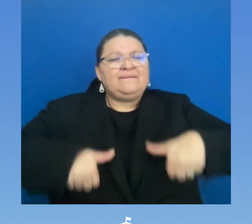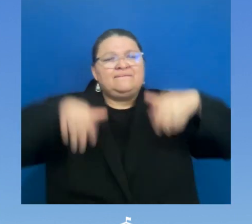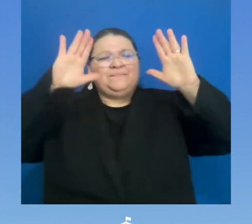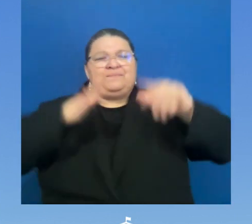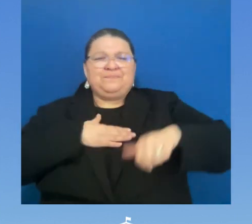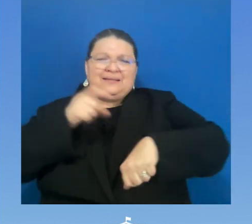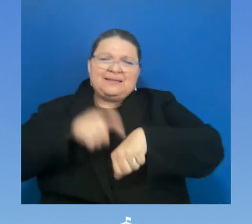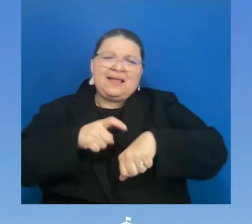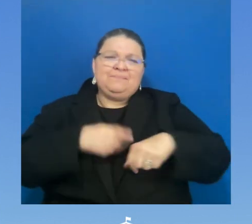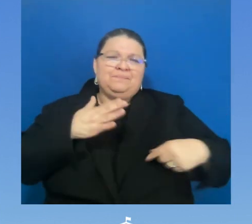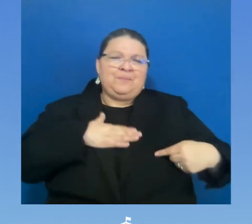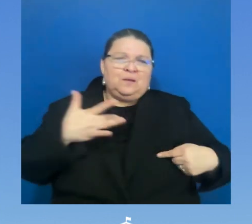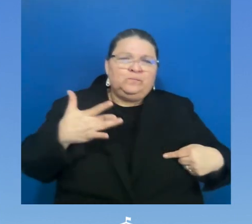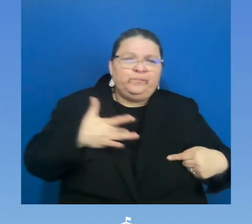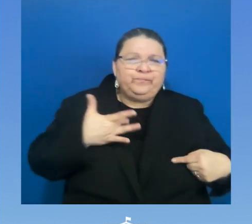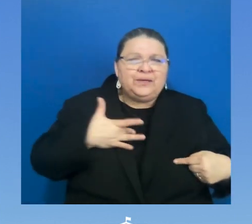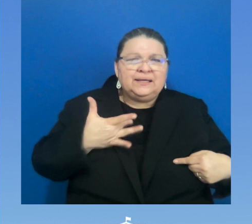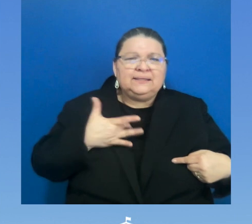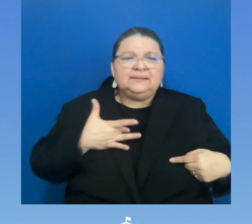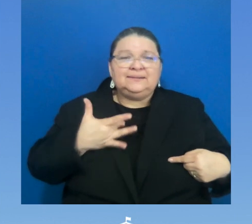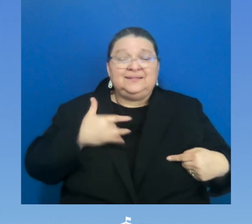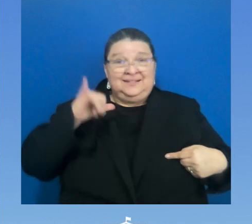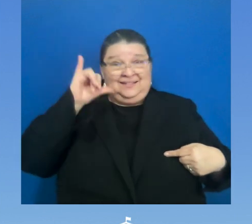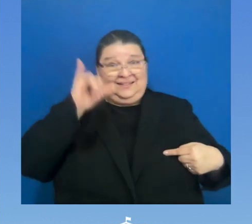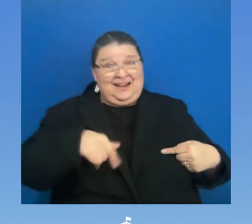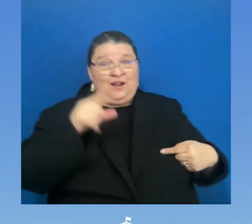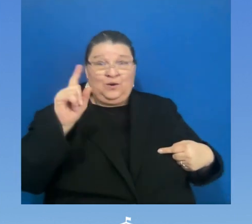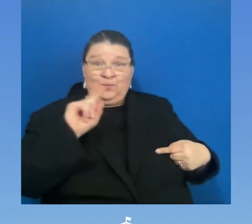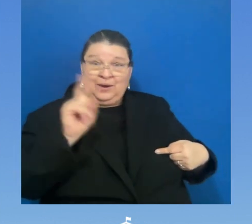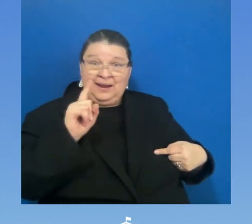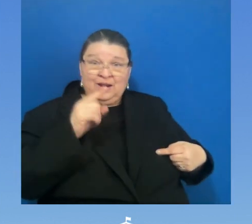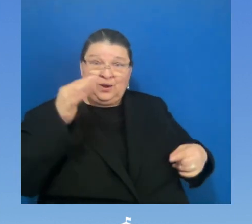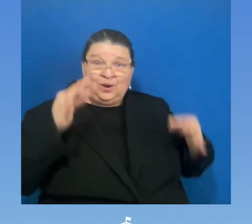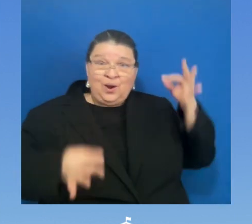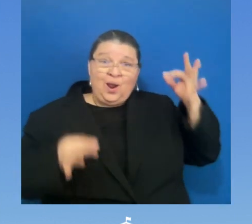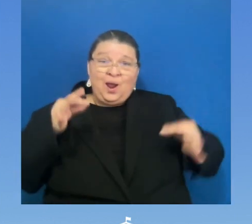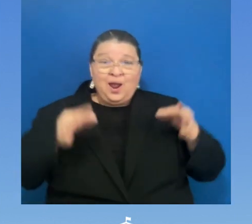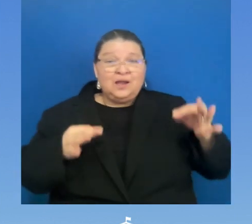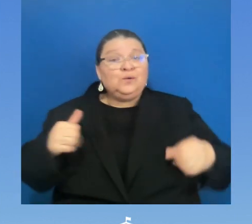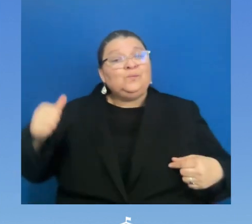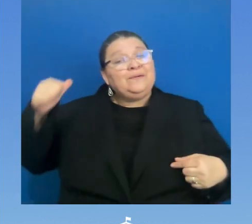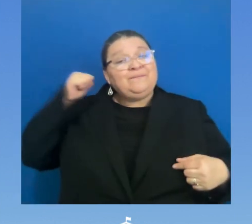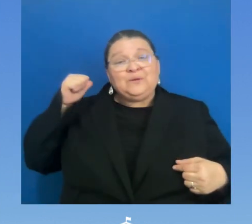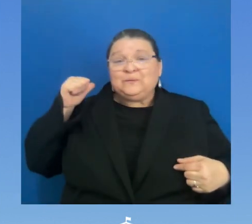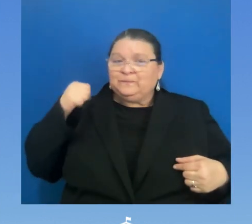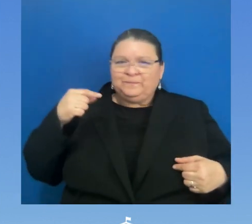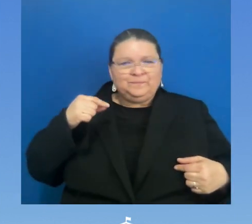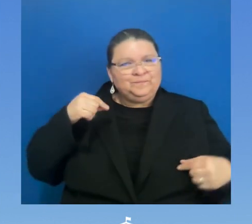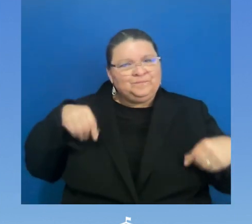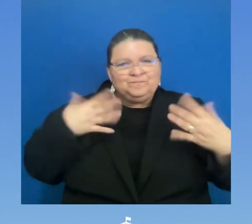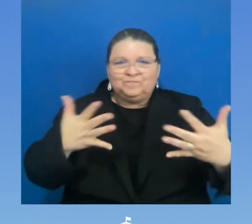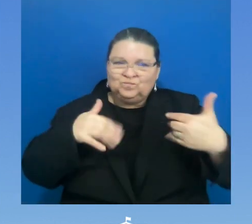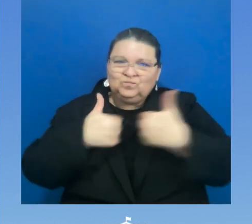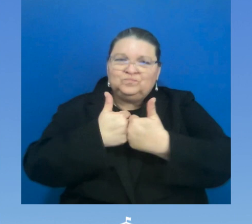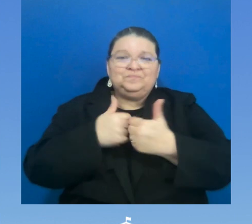to the Ninth Circuit's unanimous decision in my favor. It is now case law in all states within the Ninth District